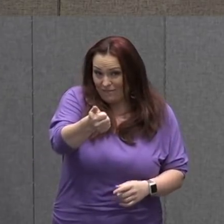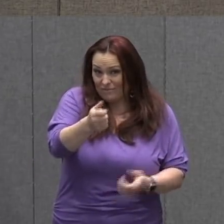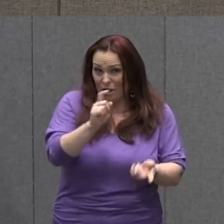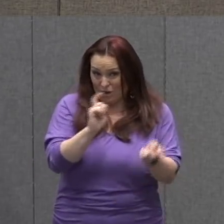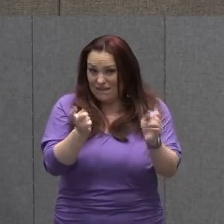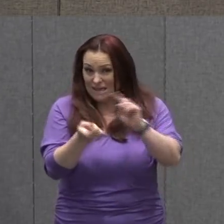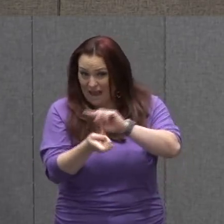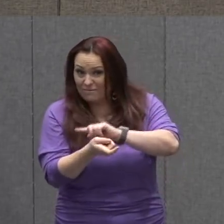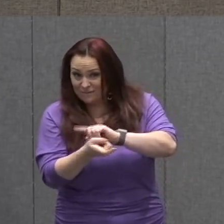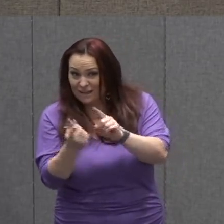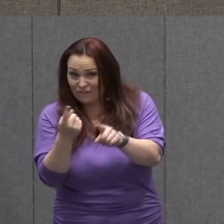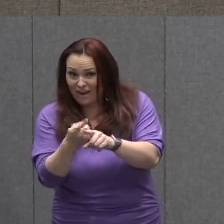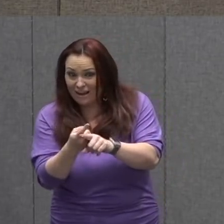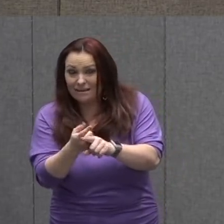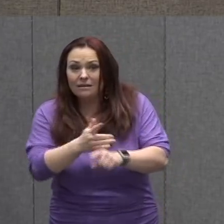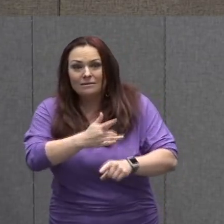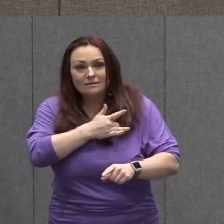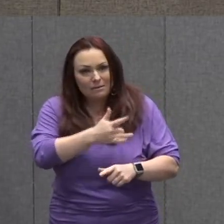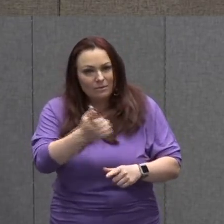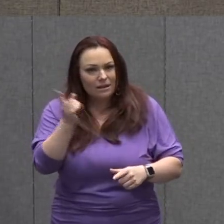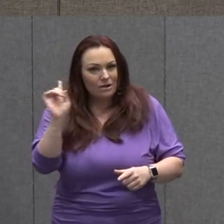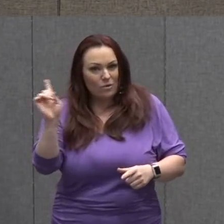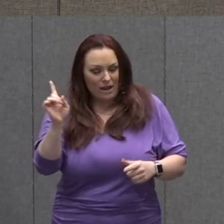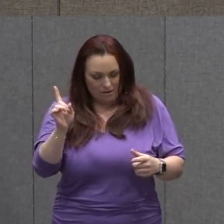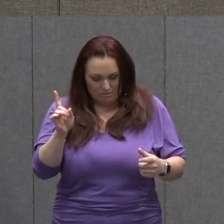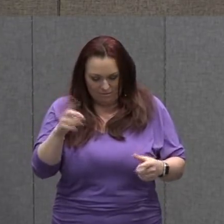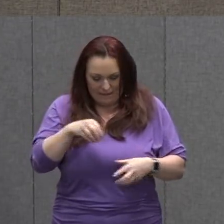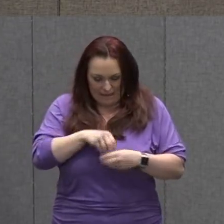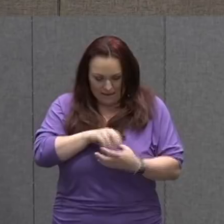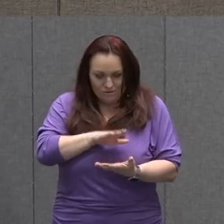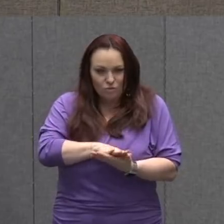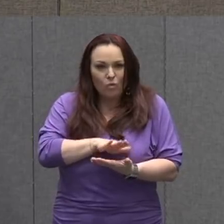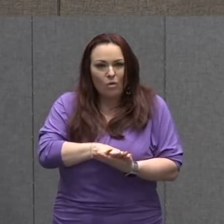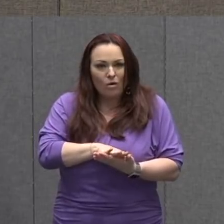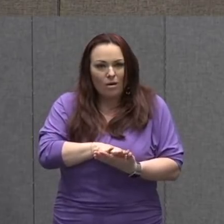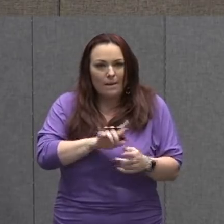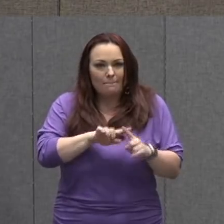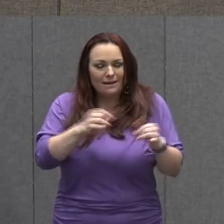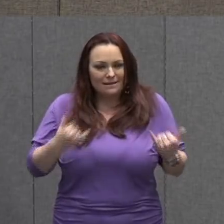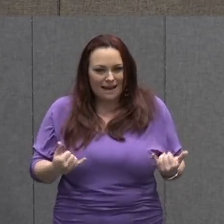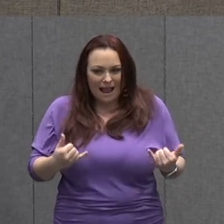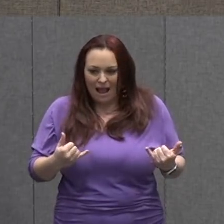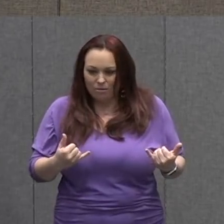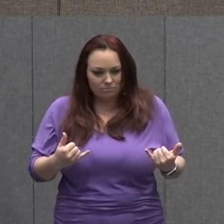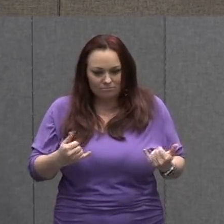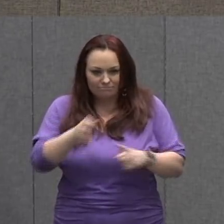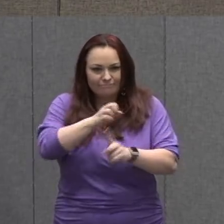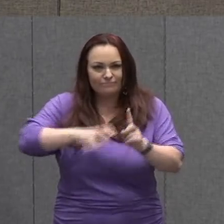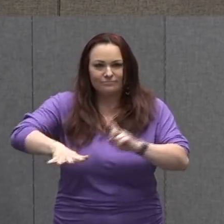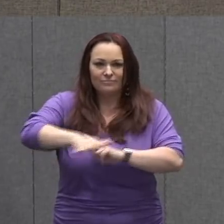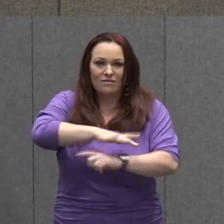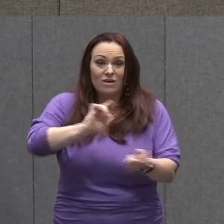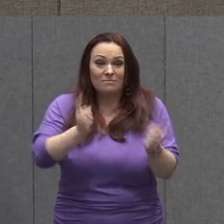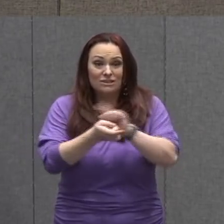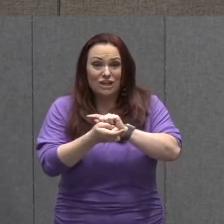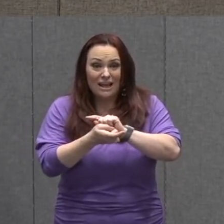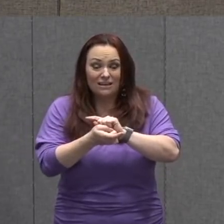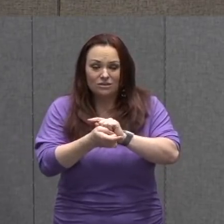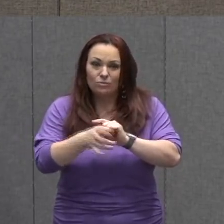Typically, we'd be learning in school but our environment changed. Now we have to stay at home. You've adapted.